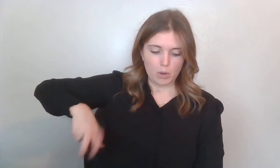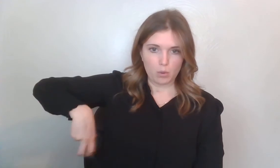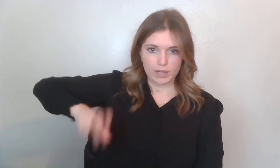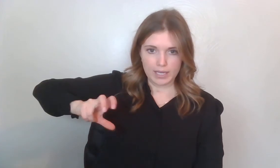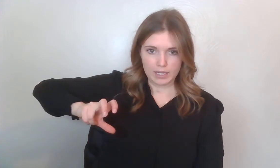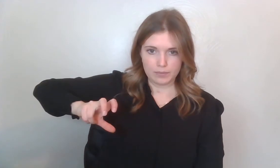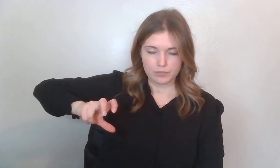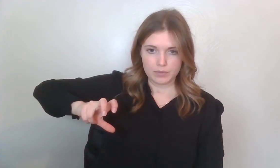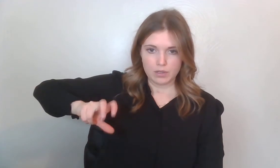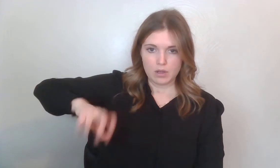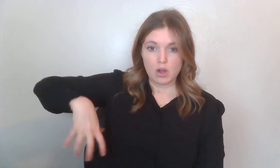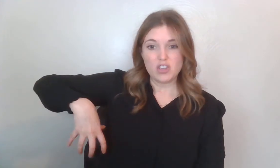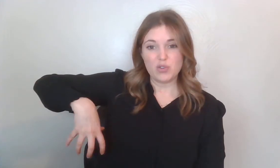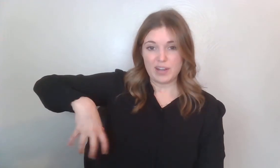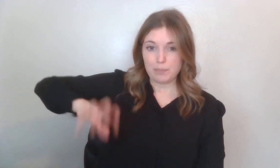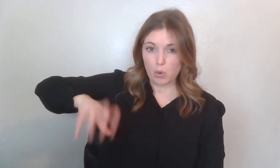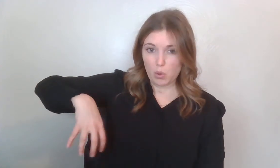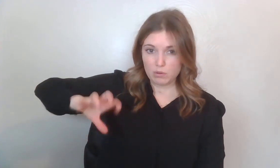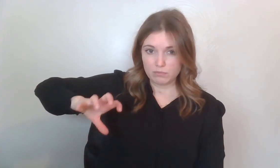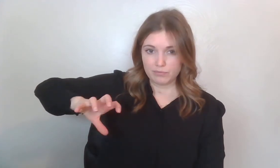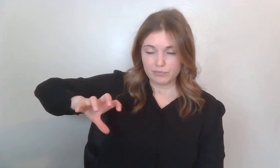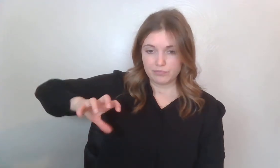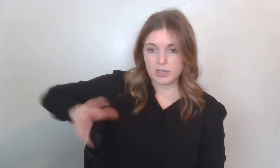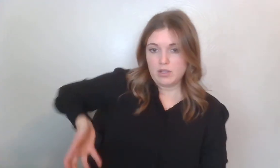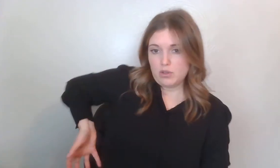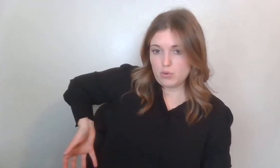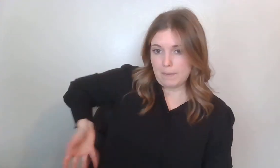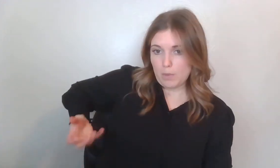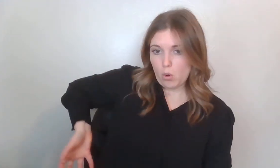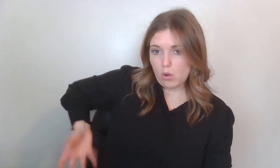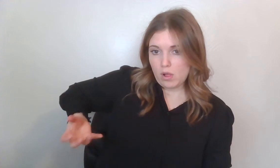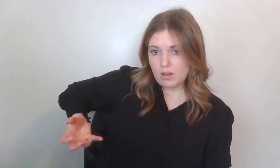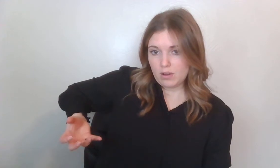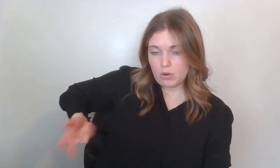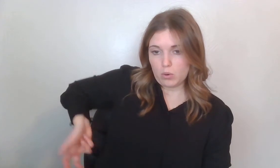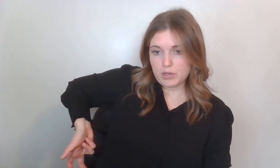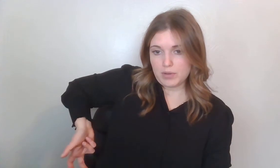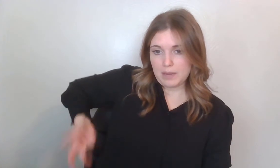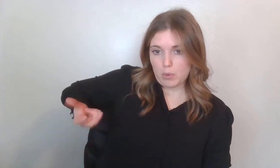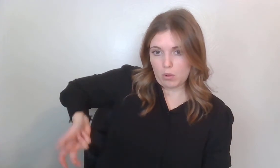BOWLING You can bowl, you can bowl, or you can bowl.